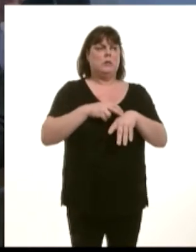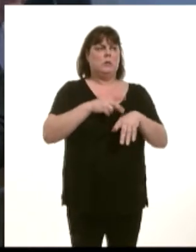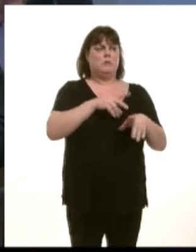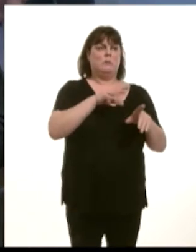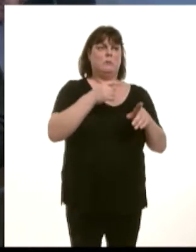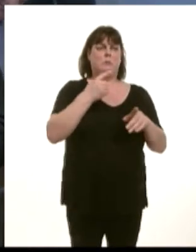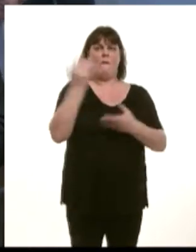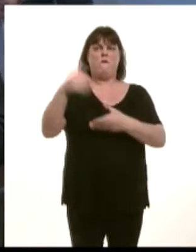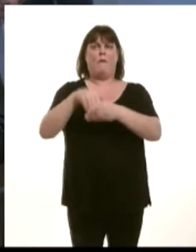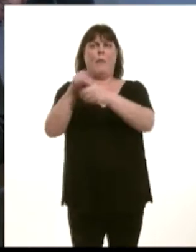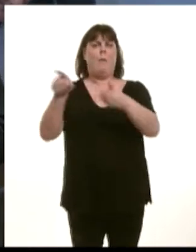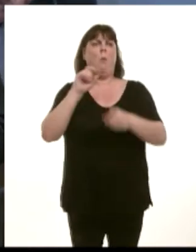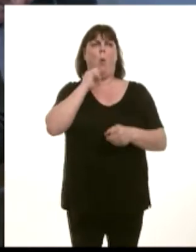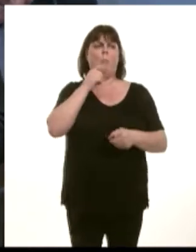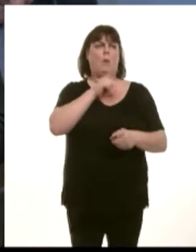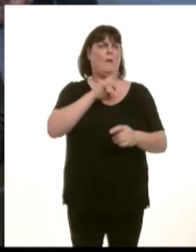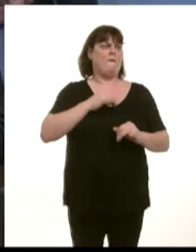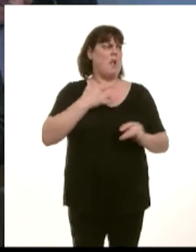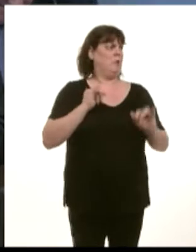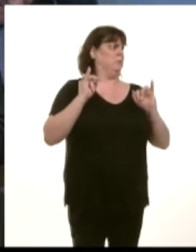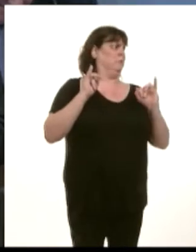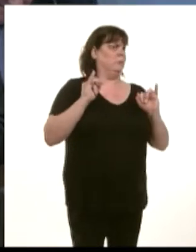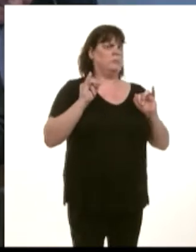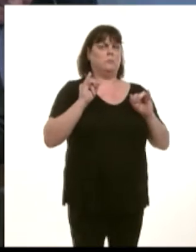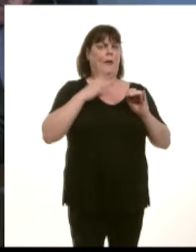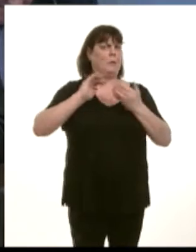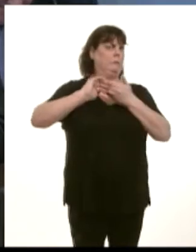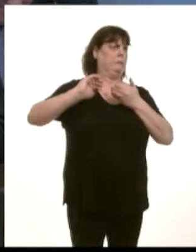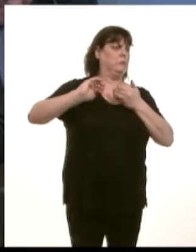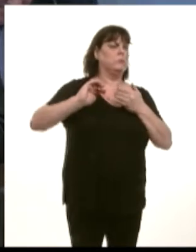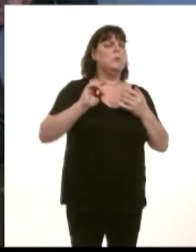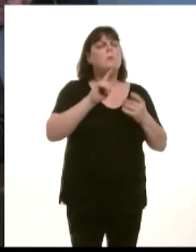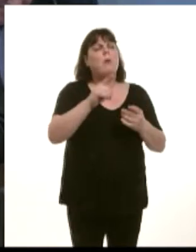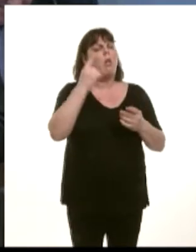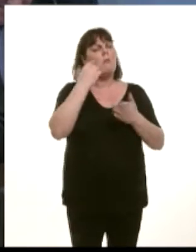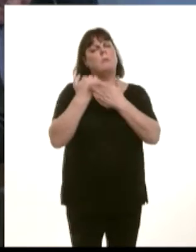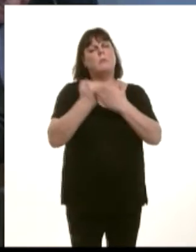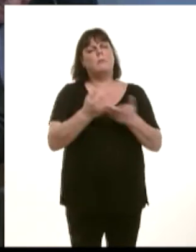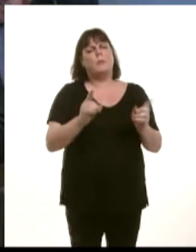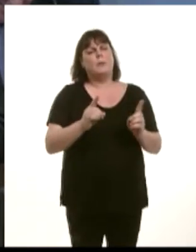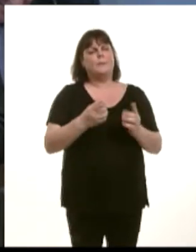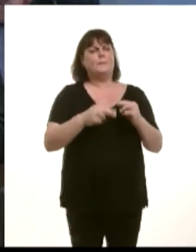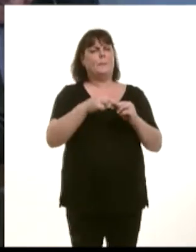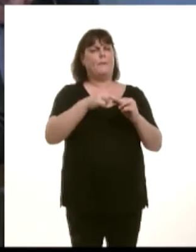of the seriousness of the situation. What would be helpful, I would suggest, would be an element of communication that could